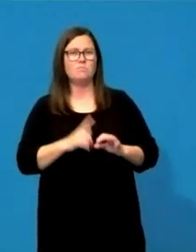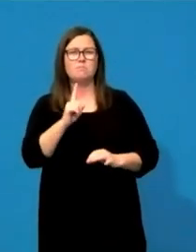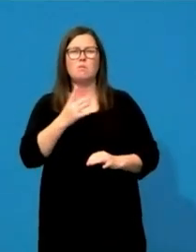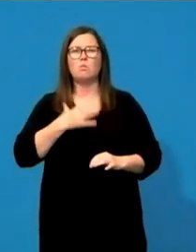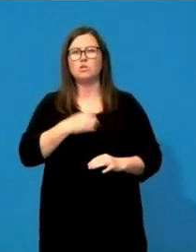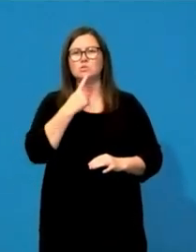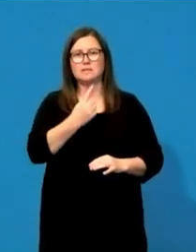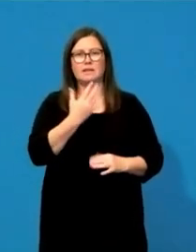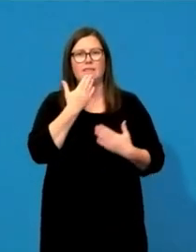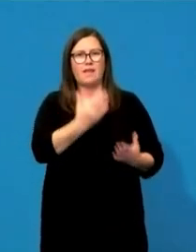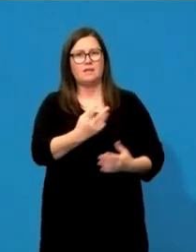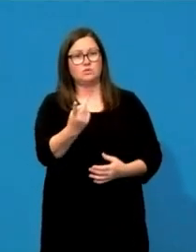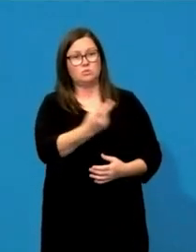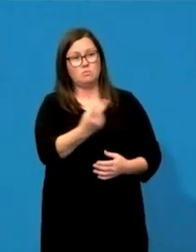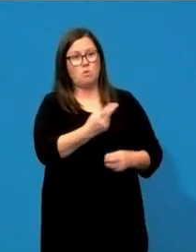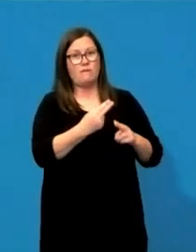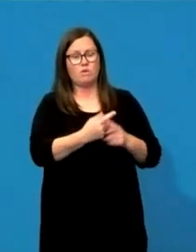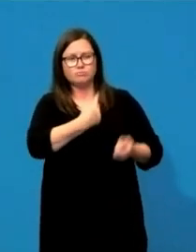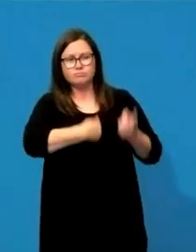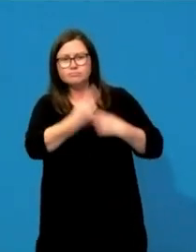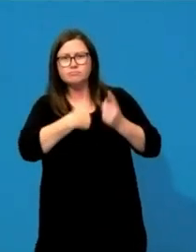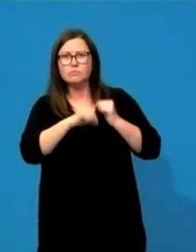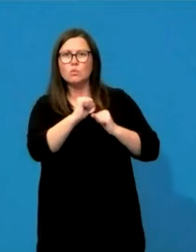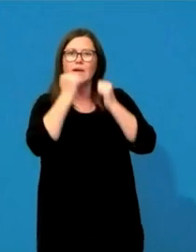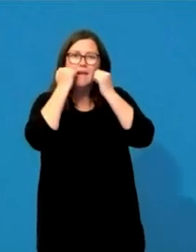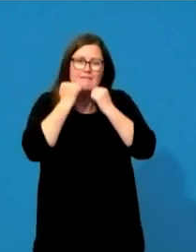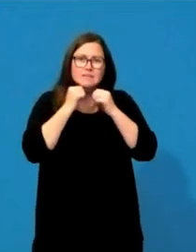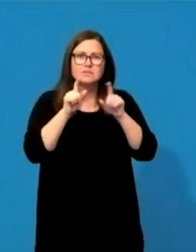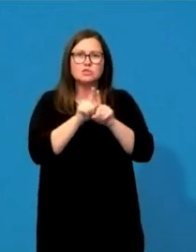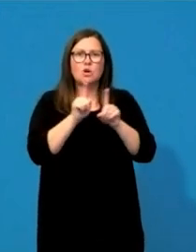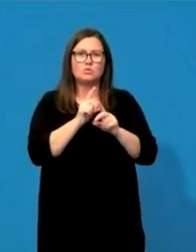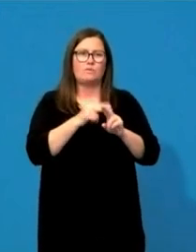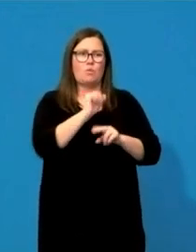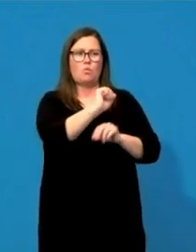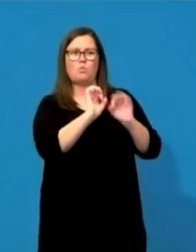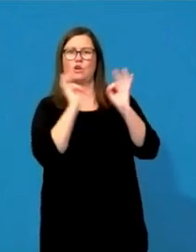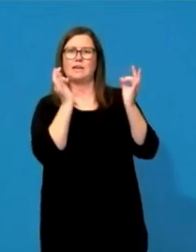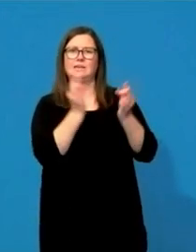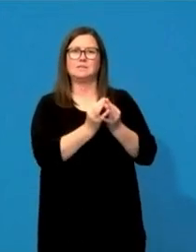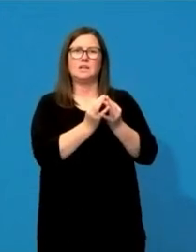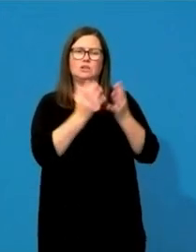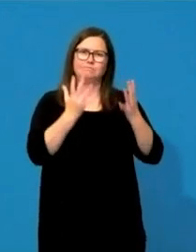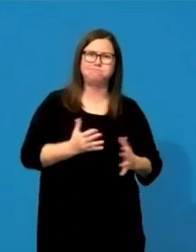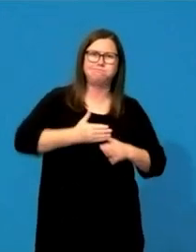your evidence today, but also for the work that your organisation does in supporting your local community.